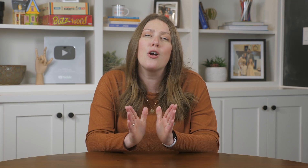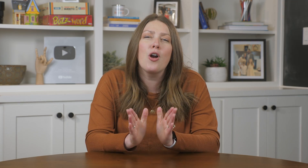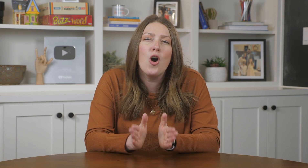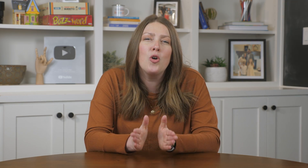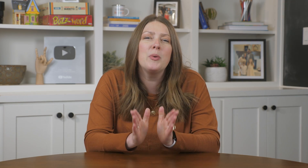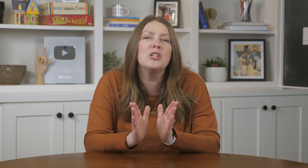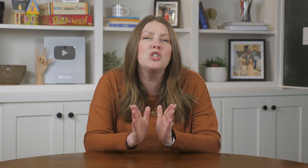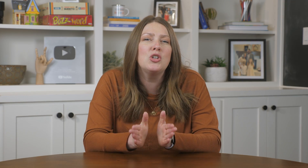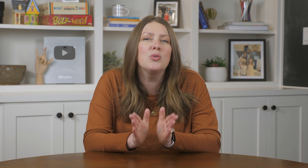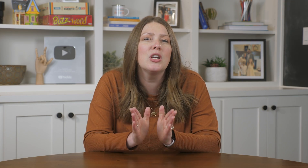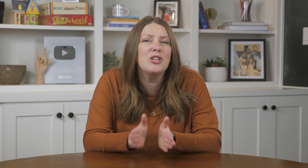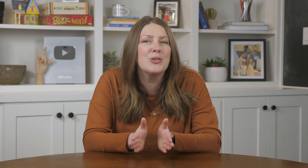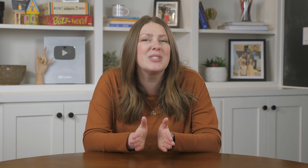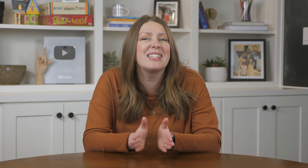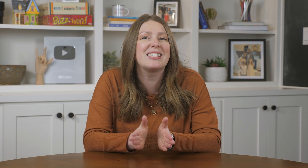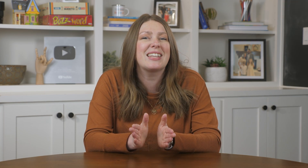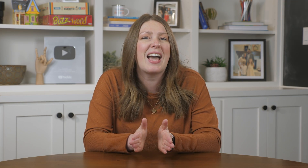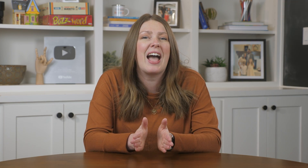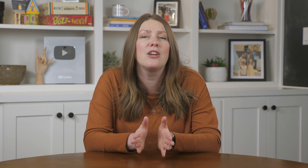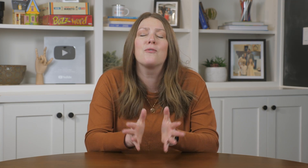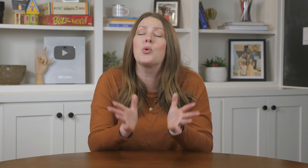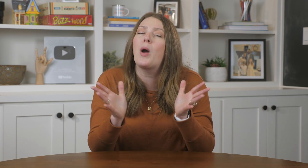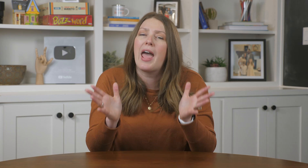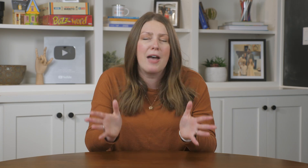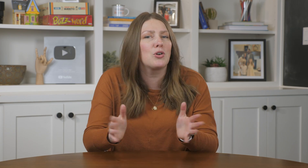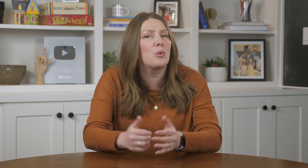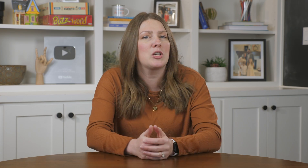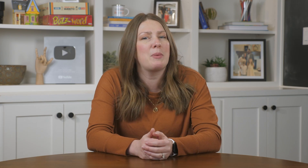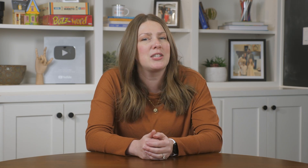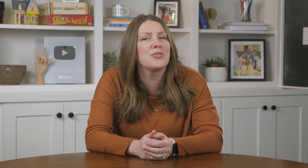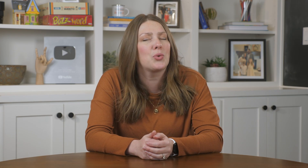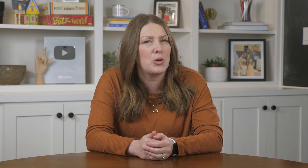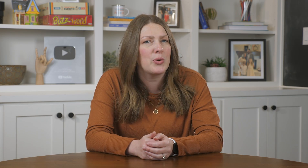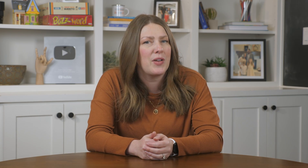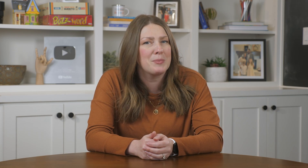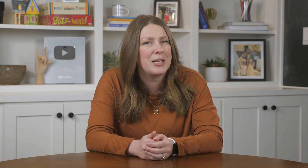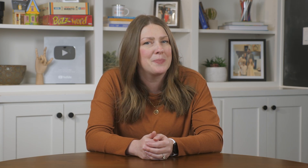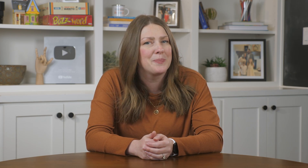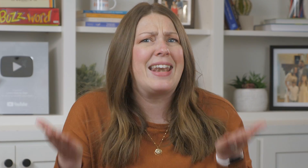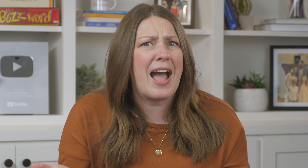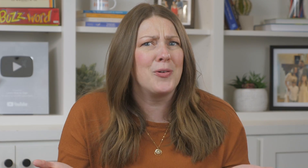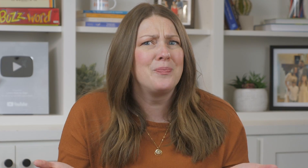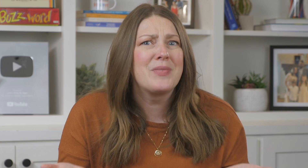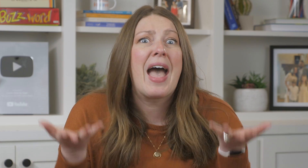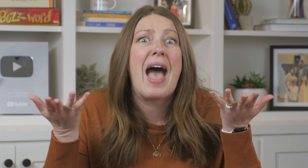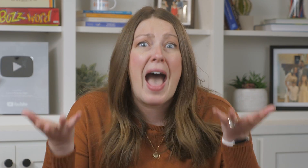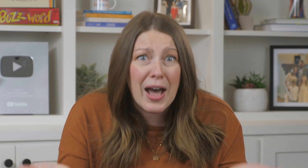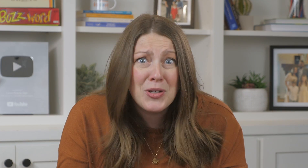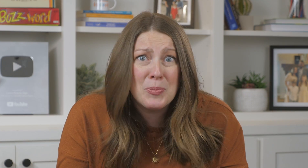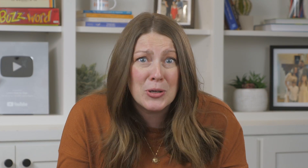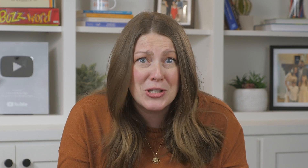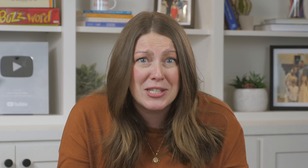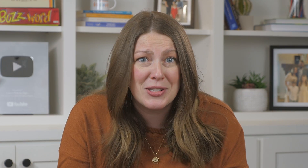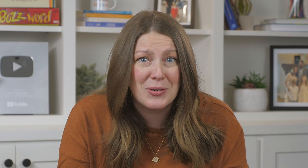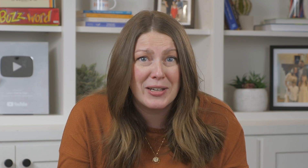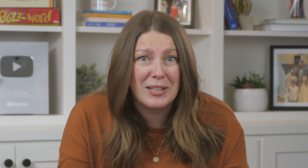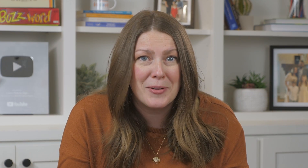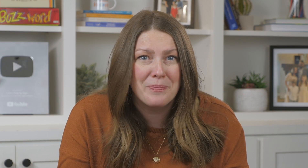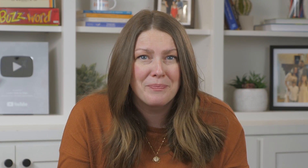Our hope is you can use this as a guide for whatever works best for your family. Now, how do you purchase this curriculum?